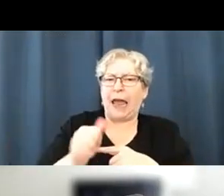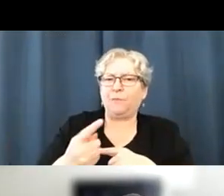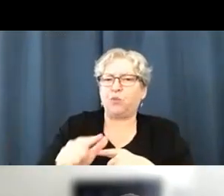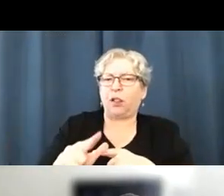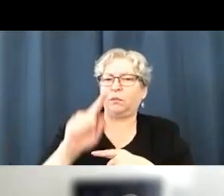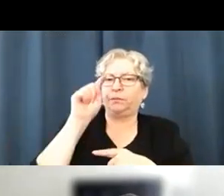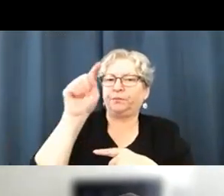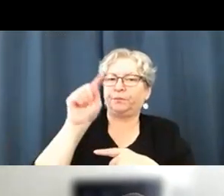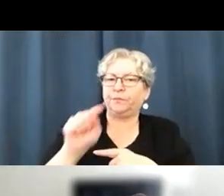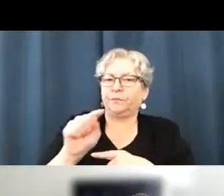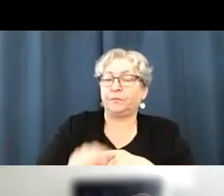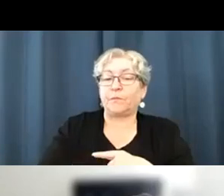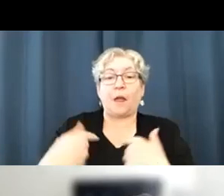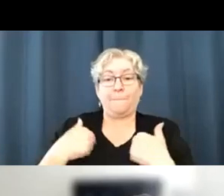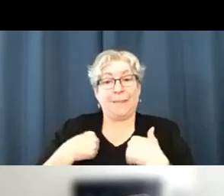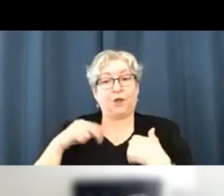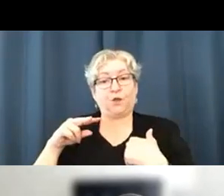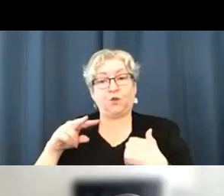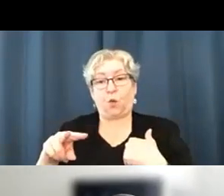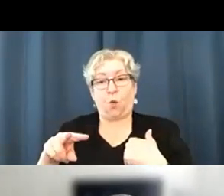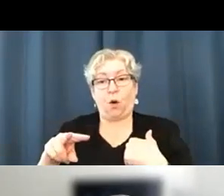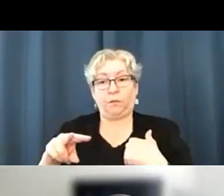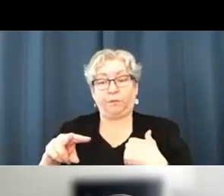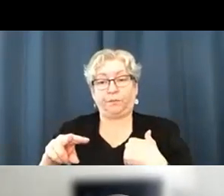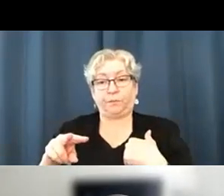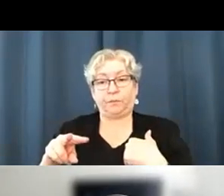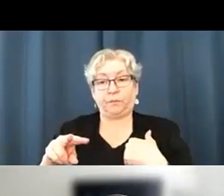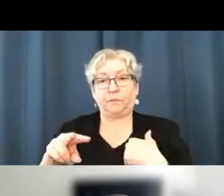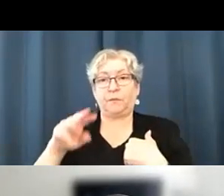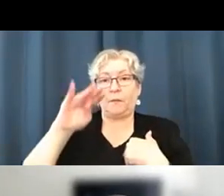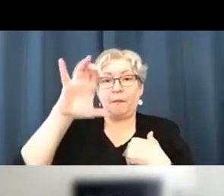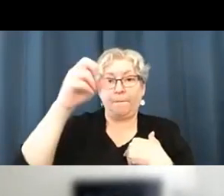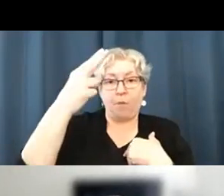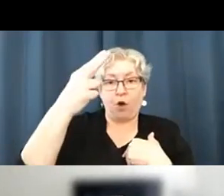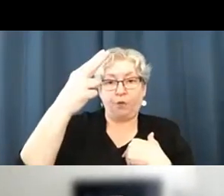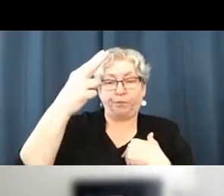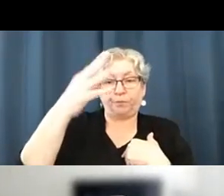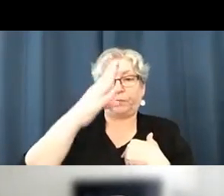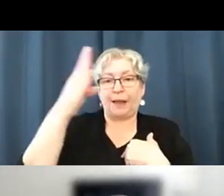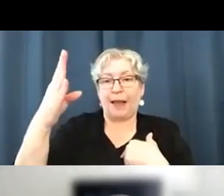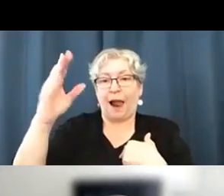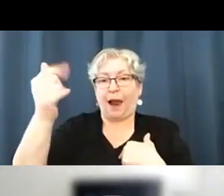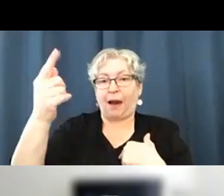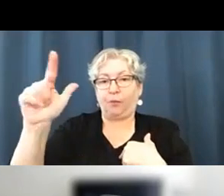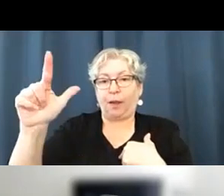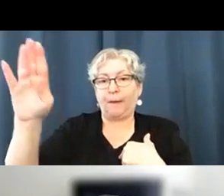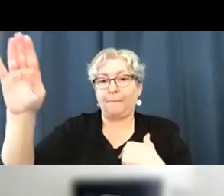where I saw that we were going from March, April, May, in the correct chronological order.